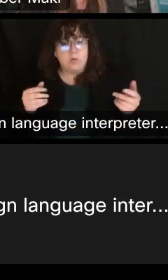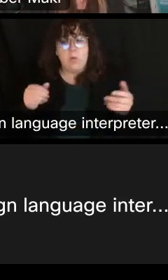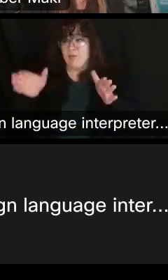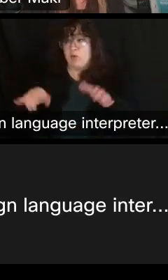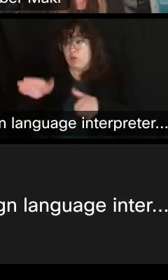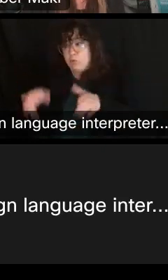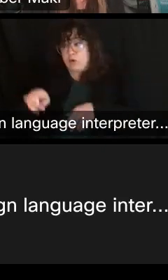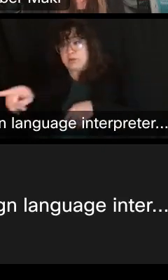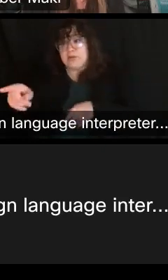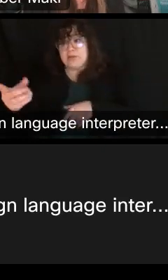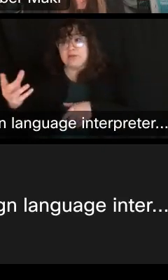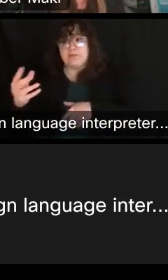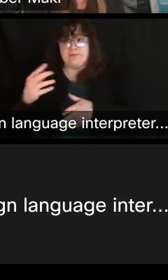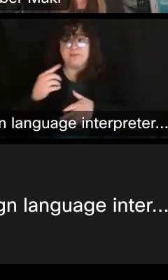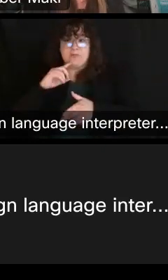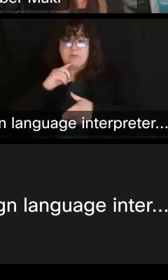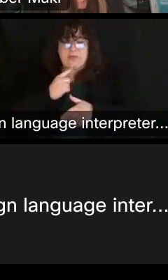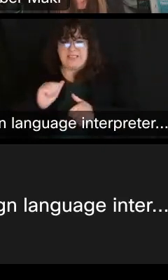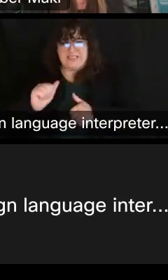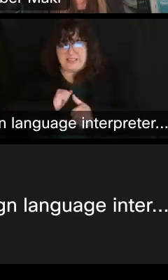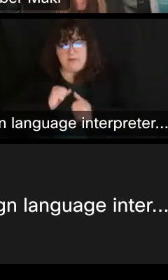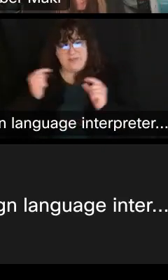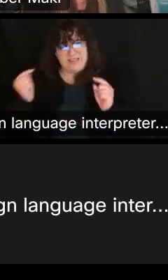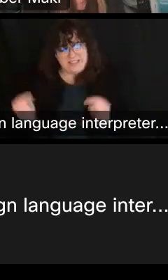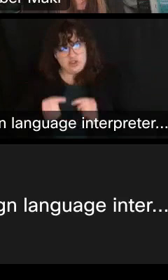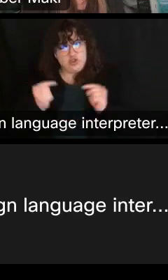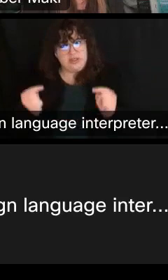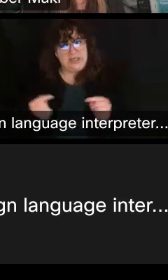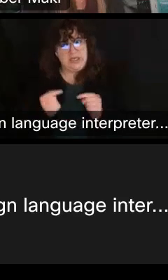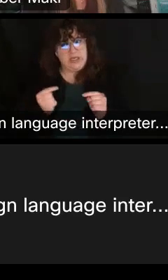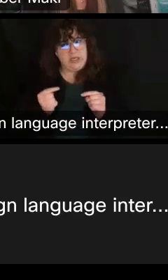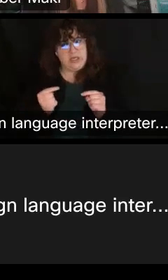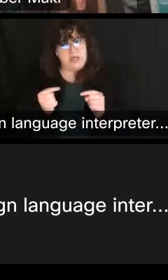such severe self-injury that they're causing major damage to themselves,